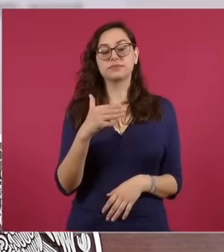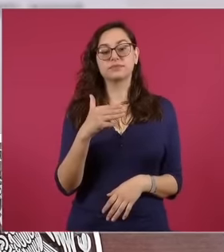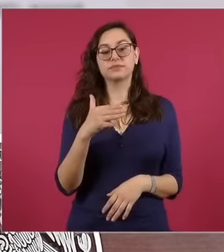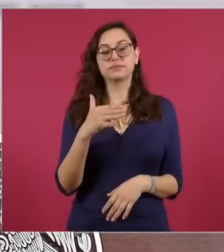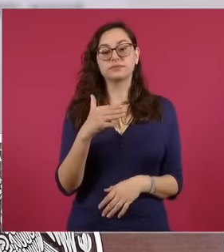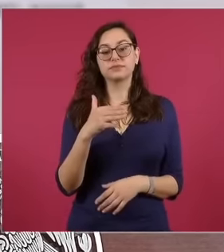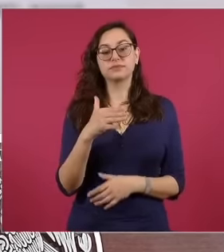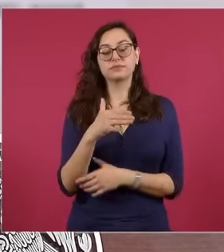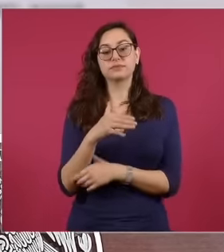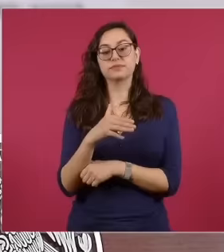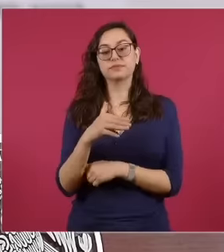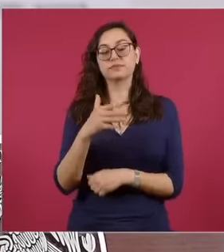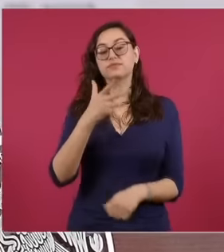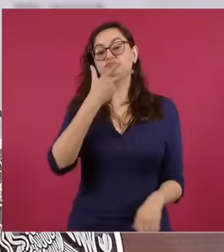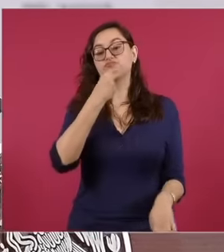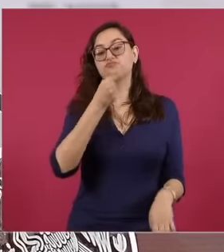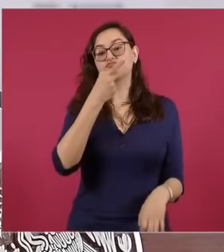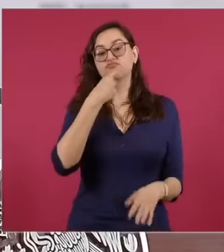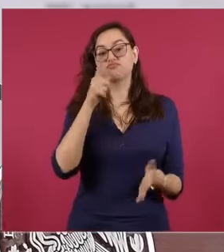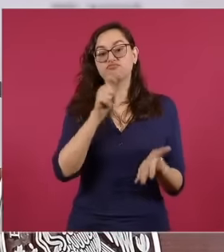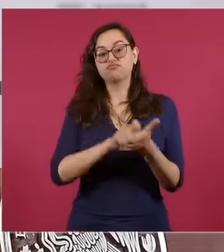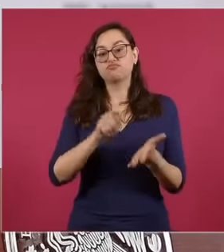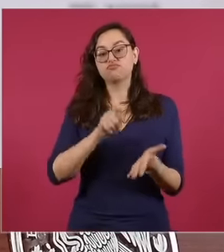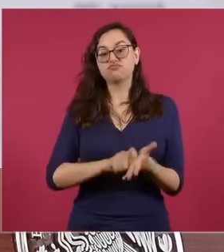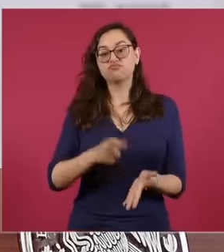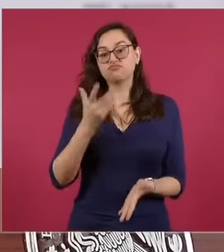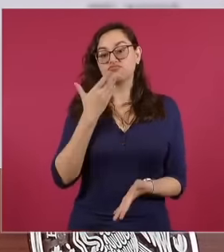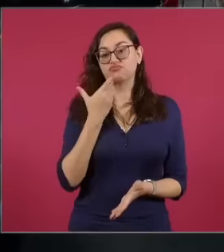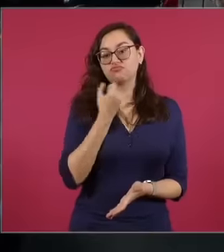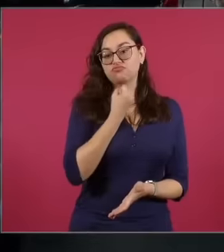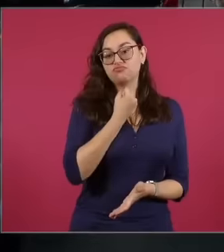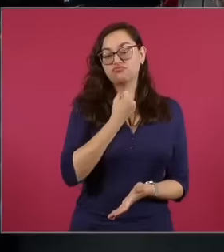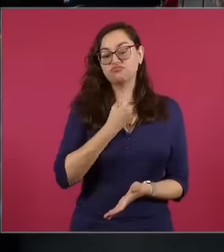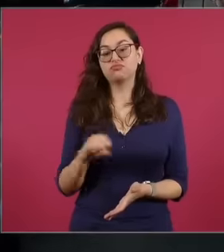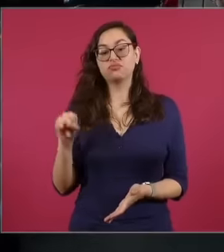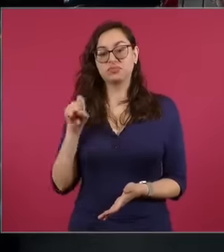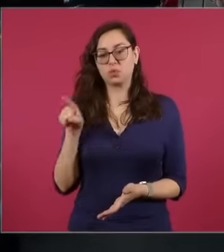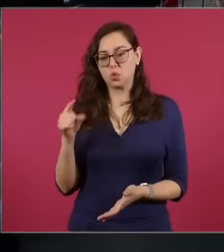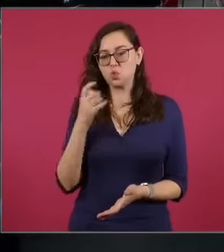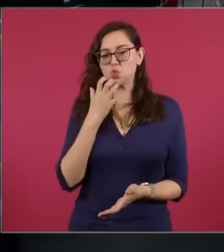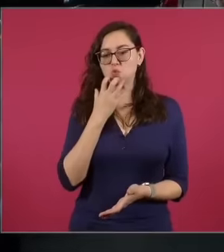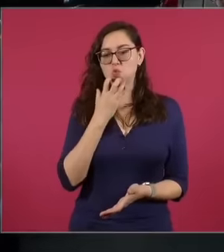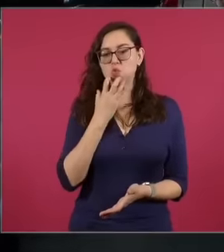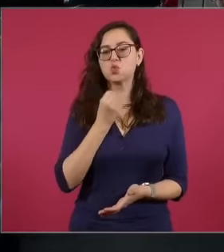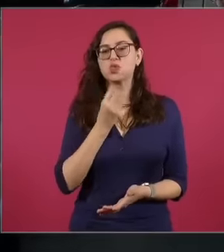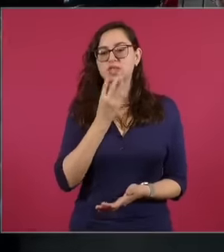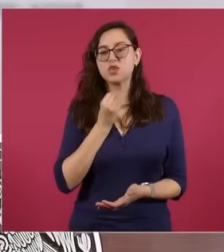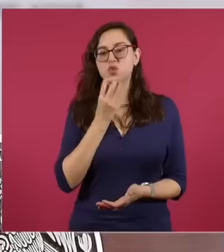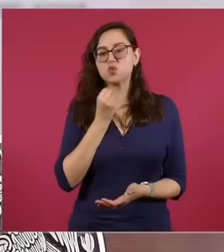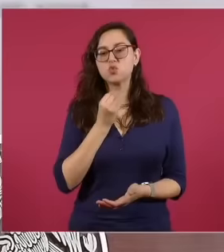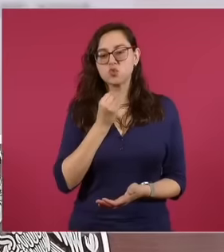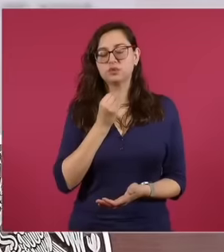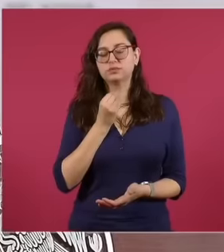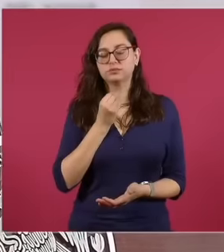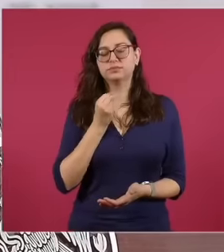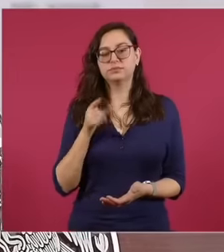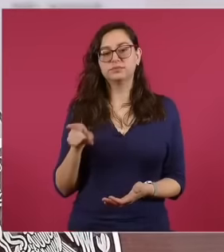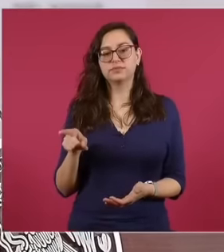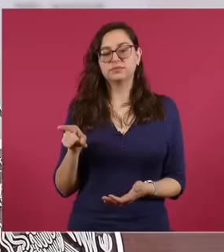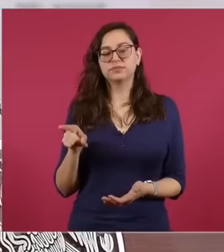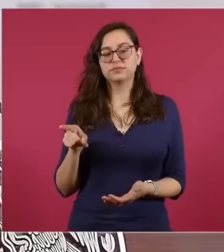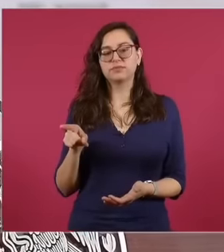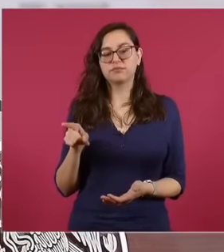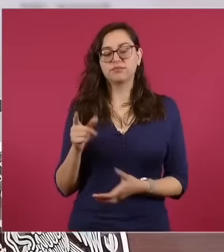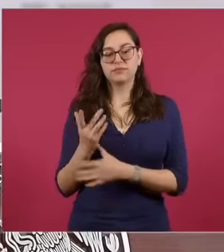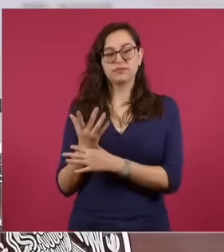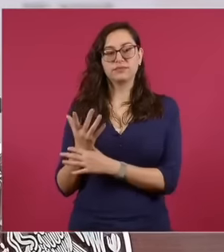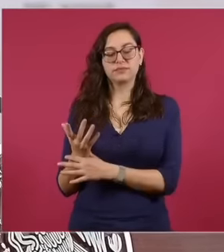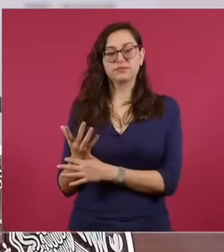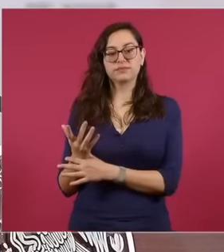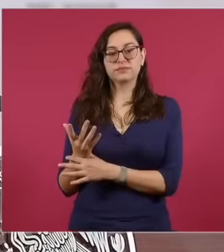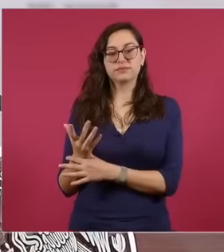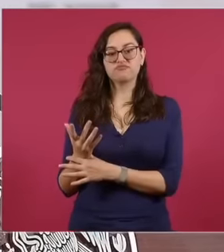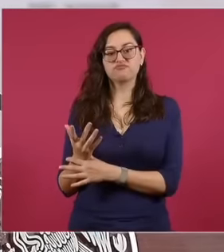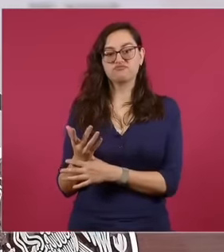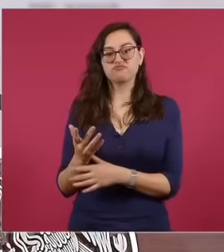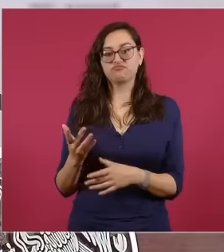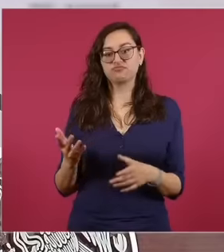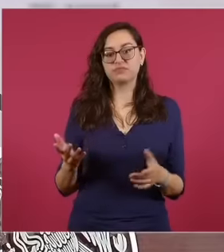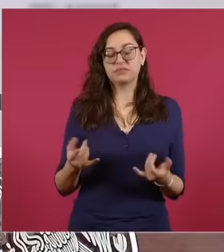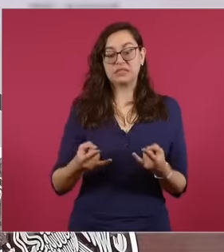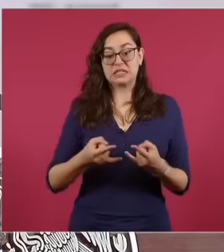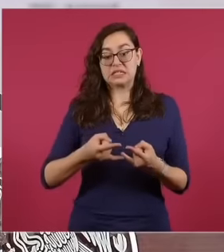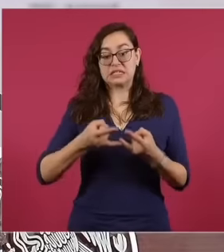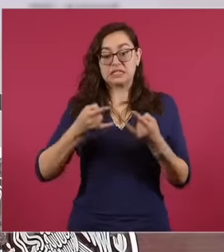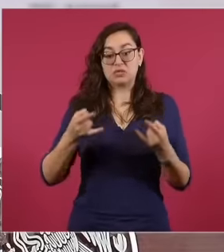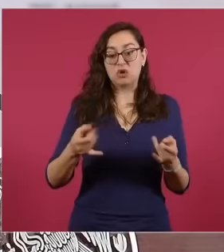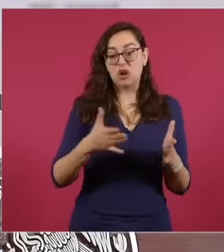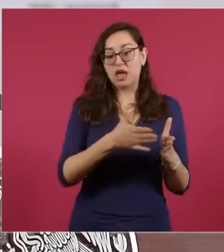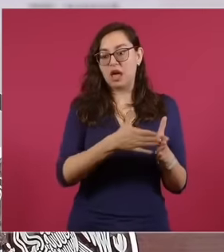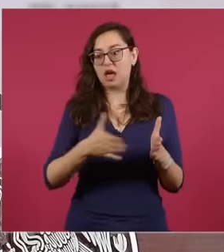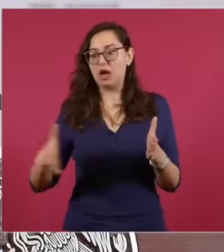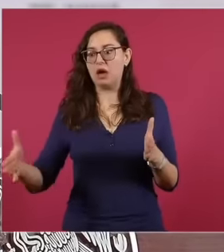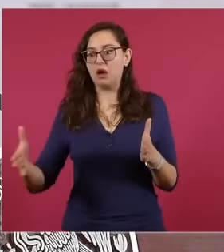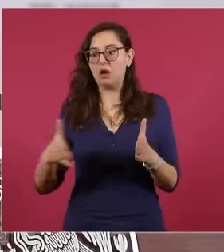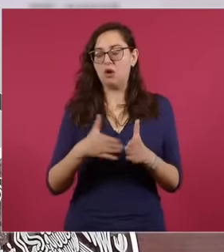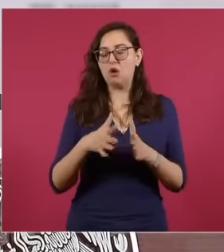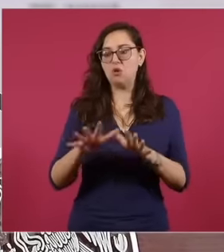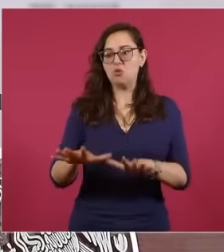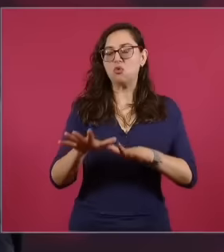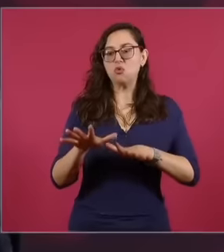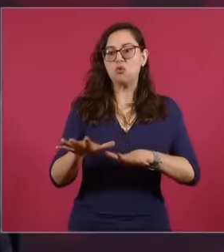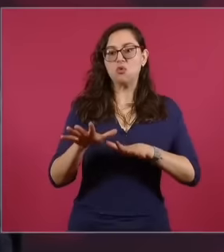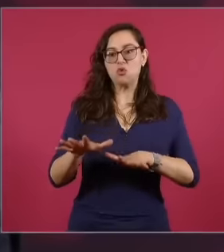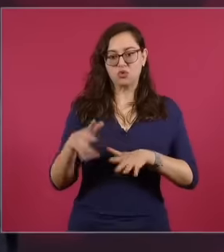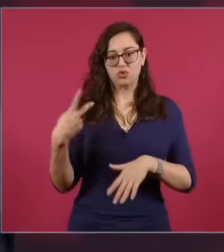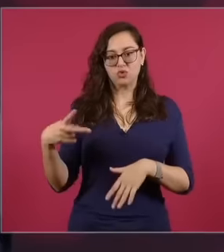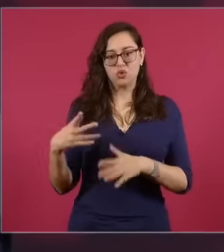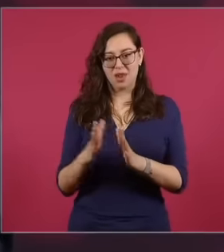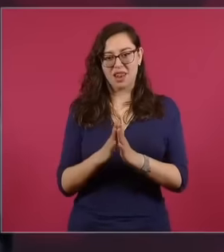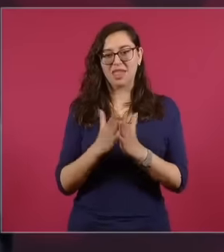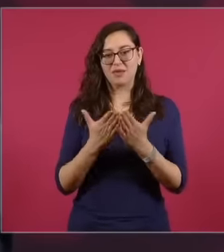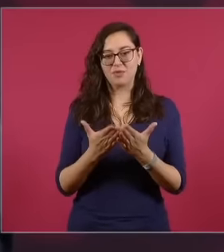Star moments, the history of the world is a great book, let's see